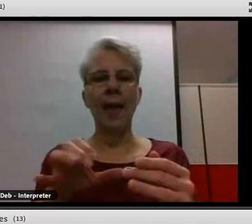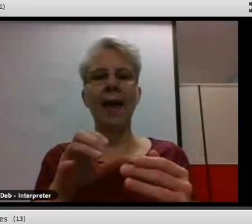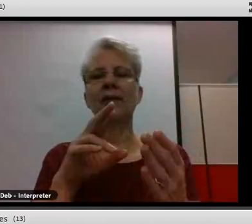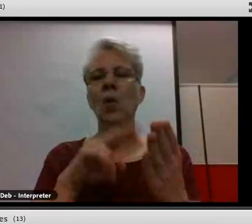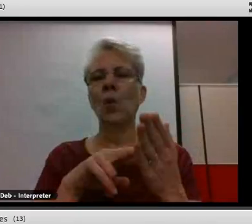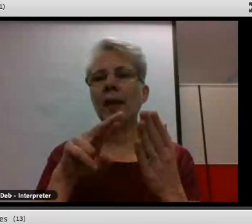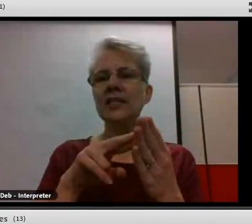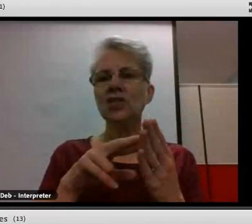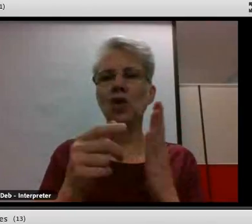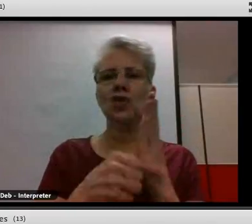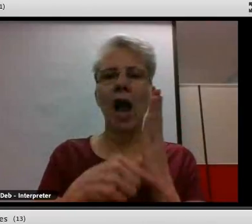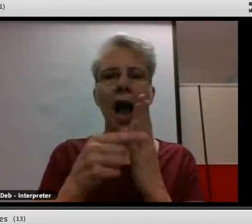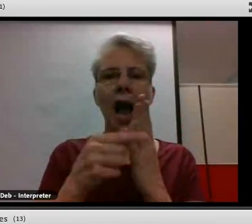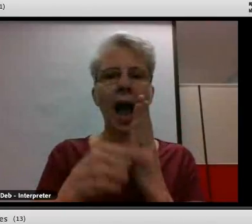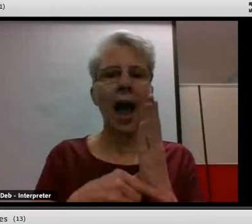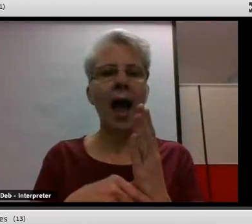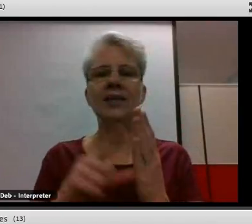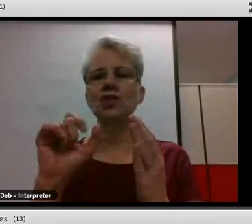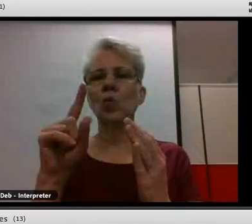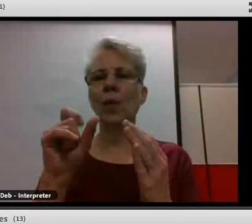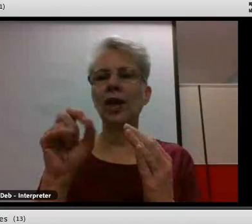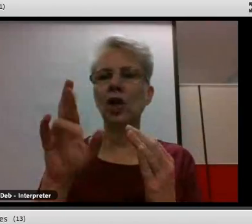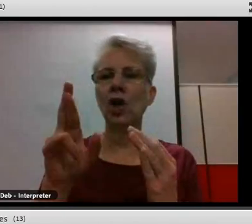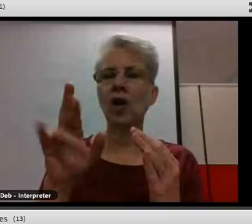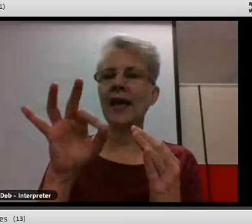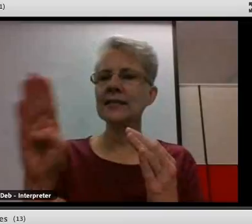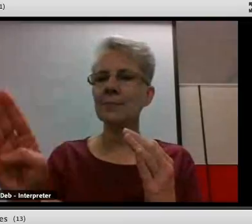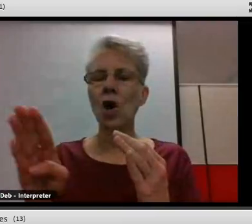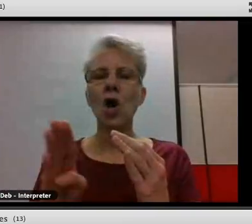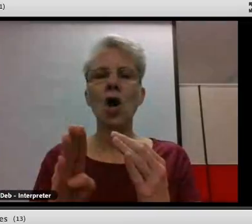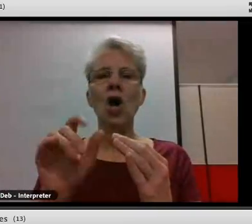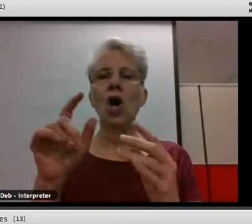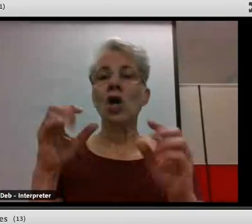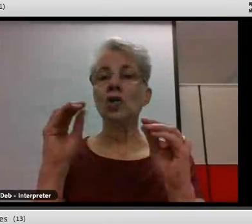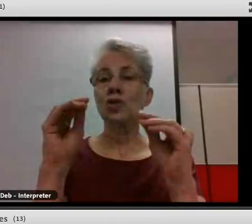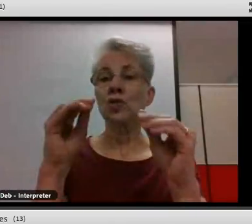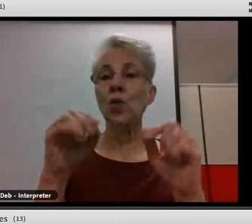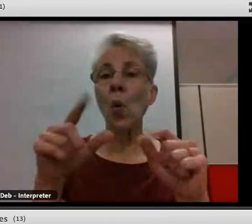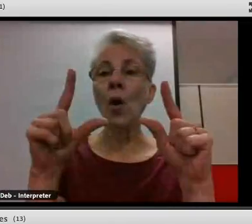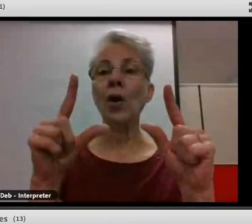Okay.